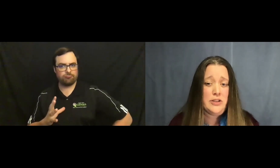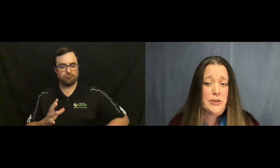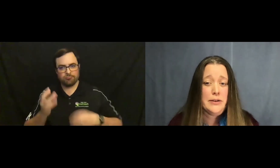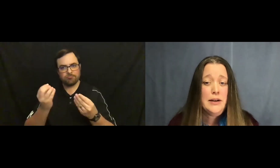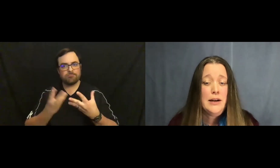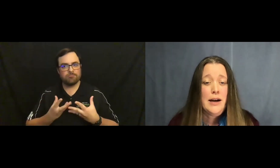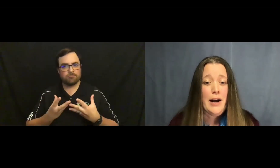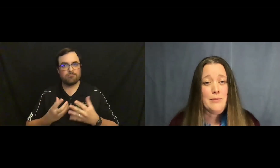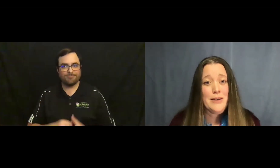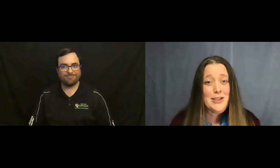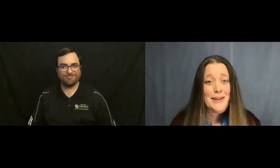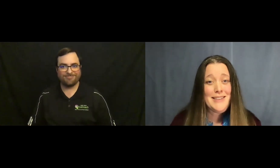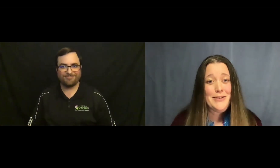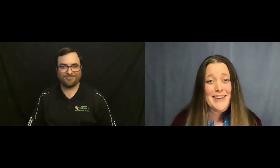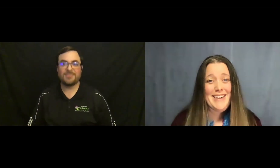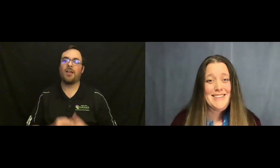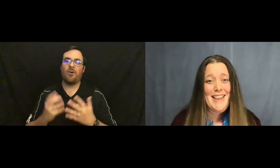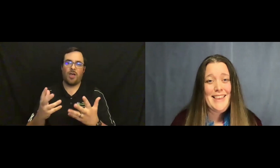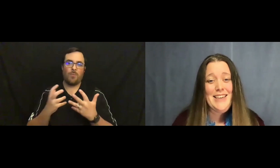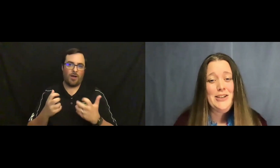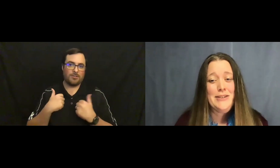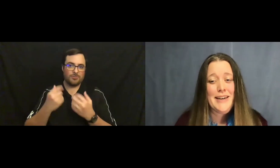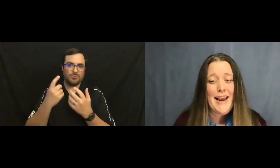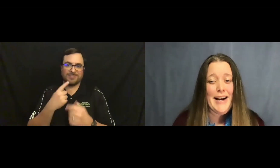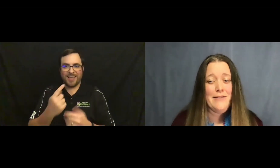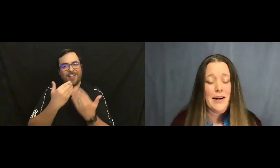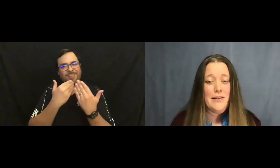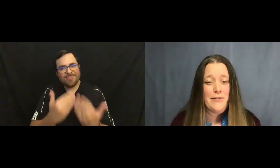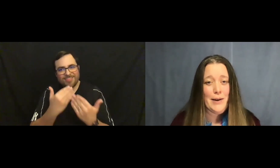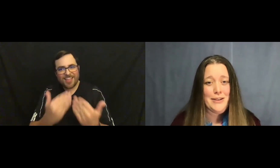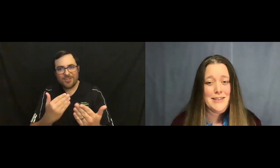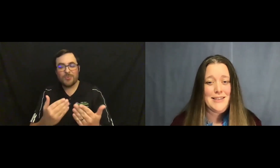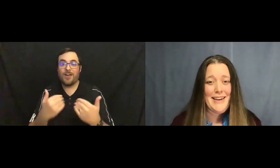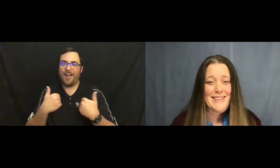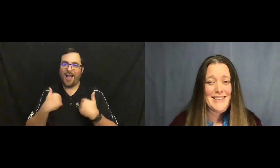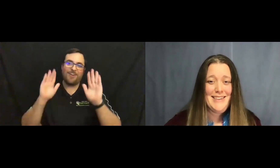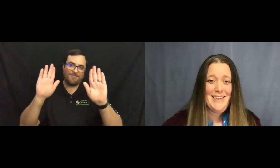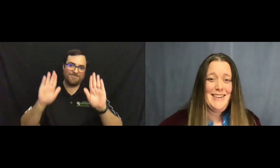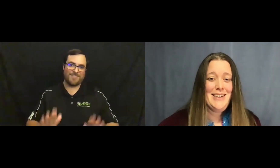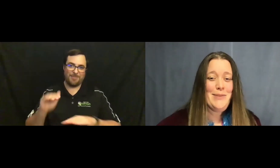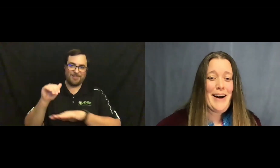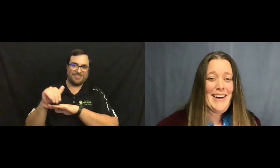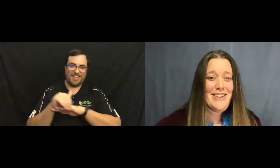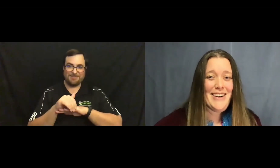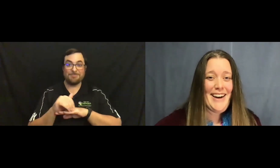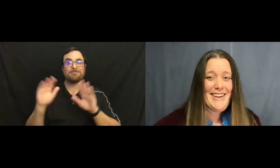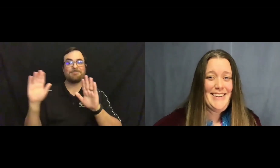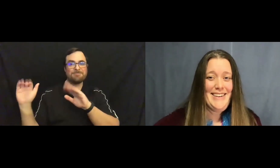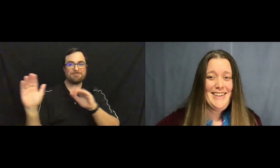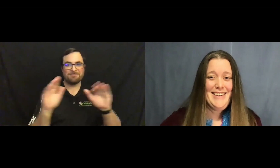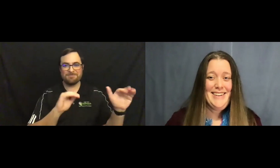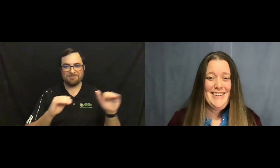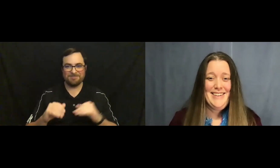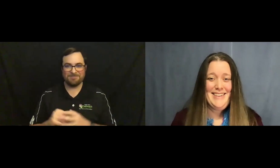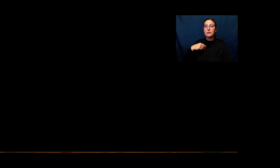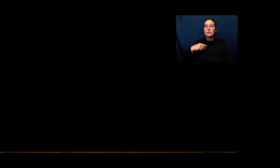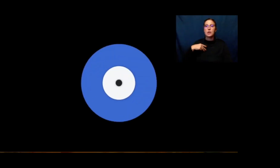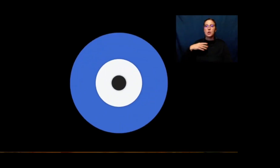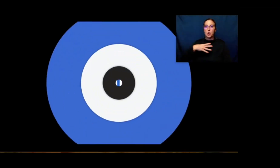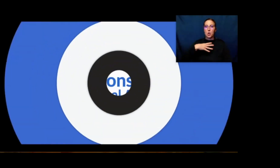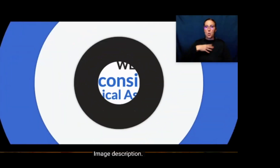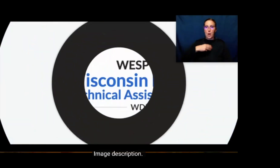too. So I just wanted to again say thank you and have a fabulous night. Goodbye everyone!